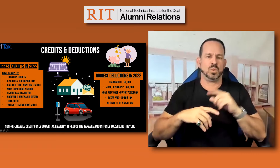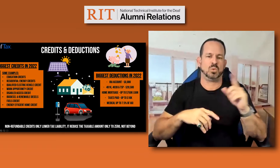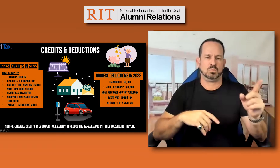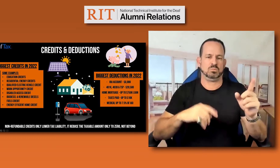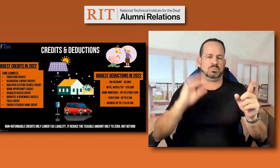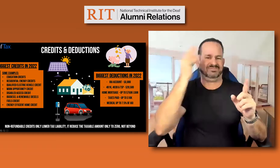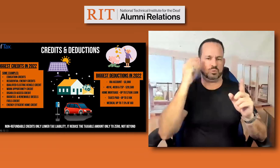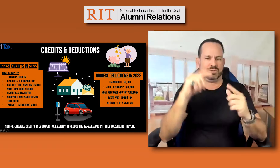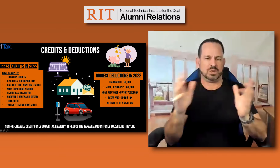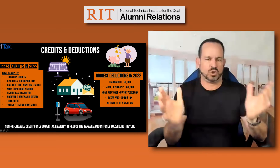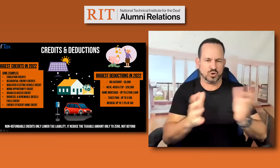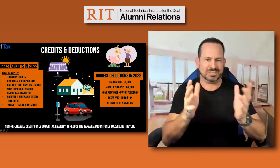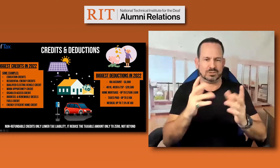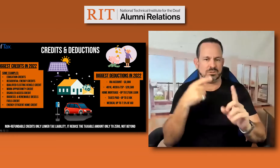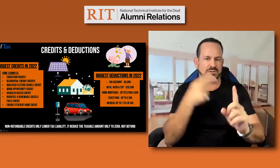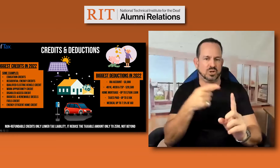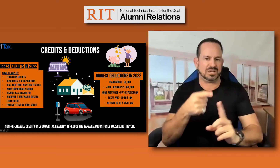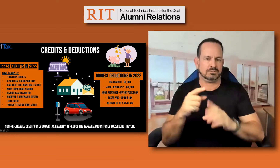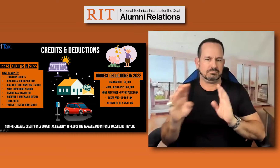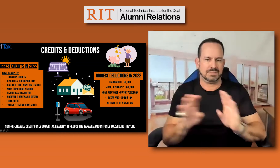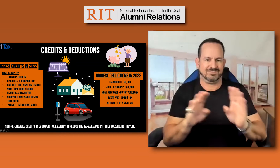for solar.